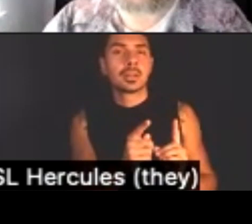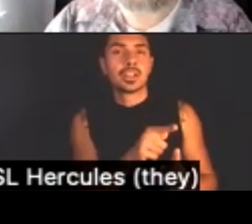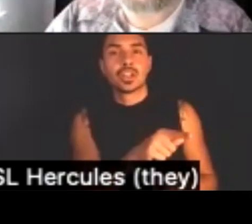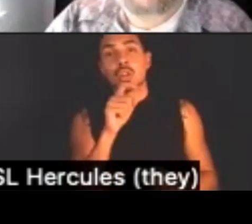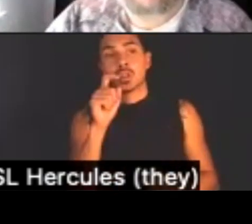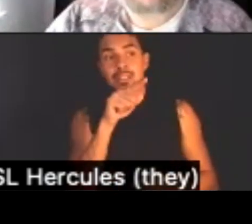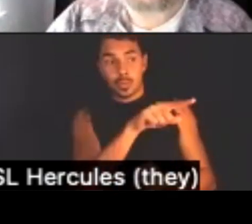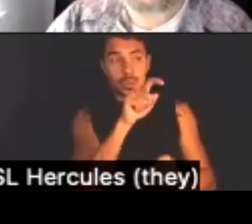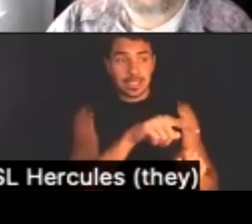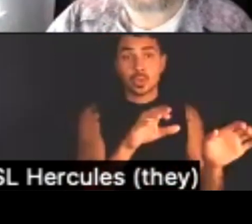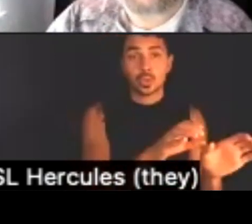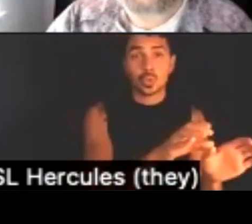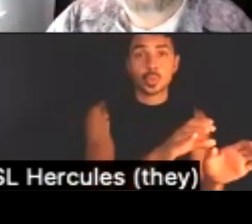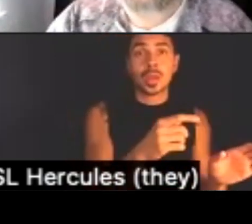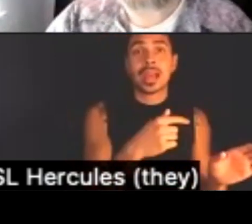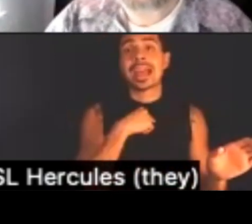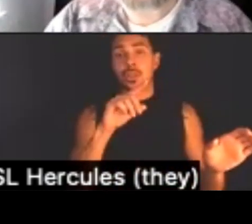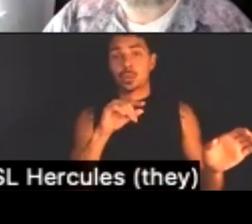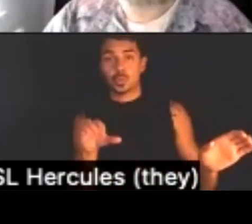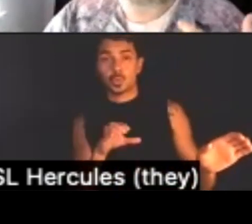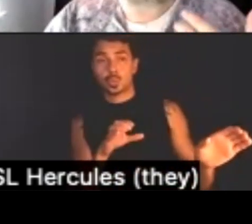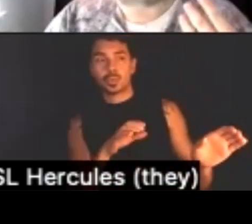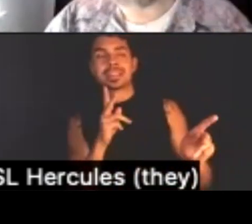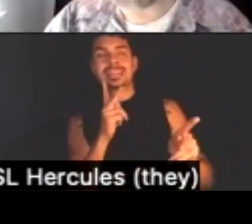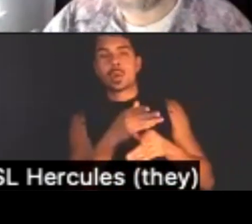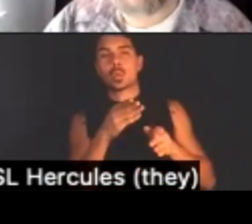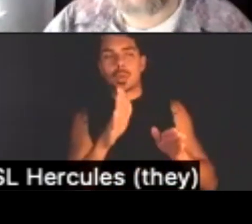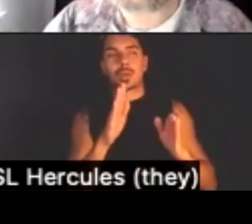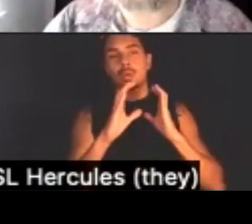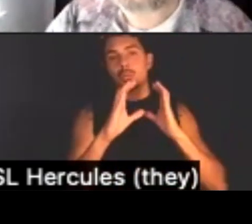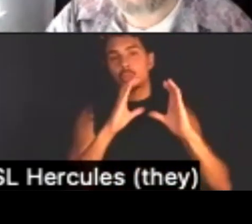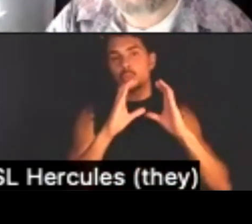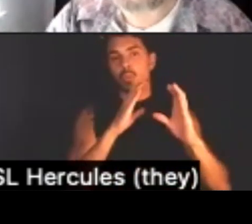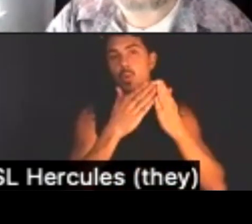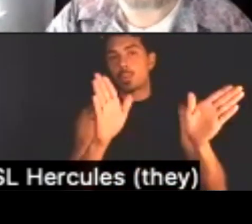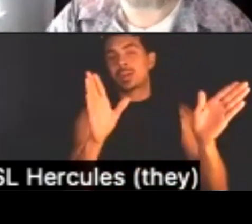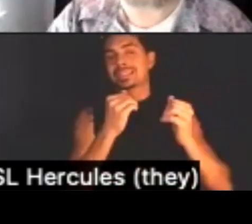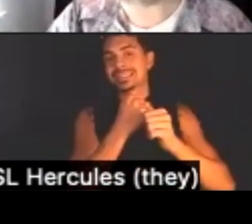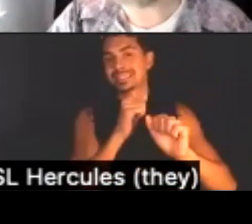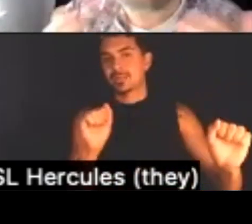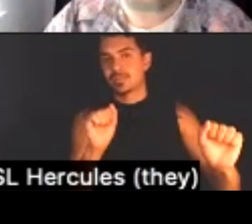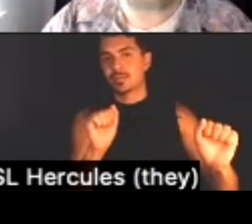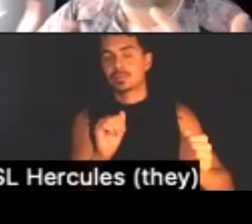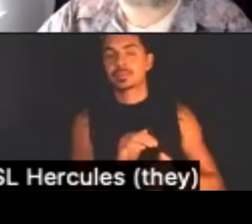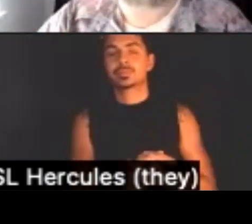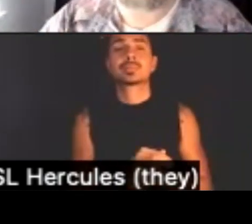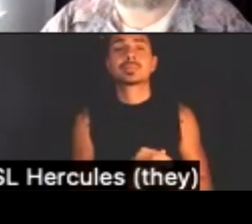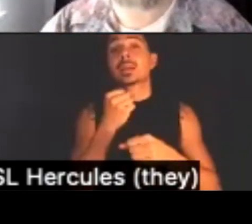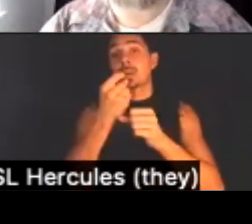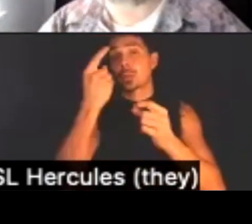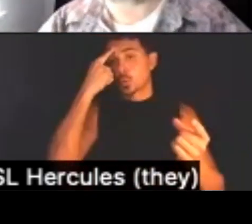and your client can stay safe. You can also make agreements with your clients. I'm not gonna go into the the ways